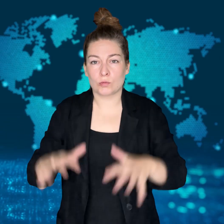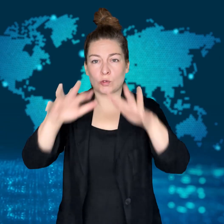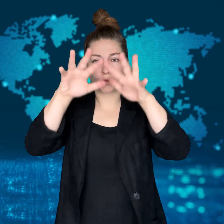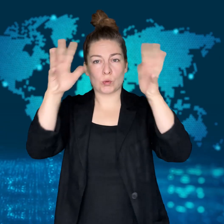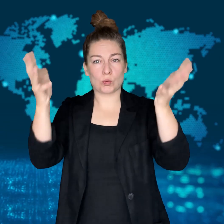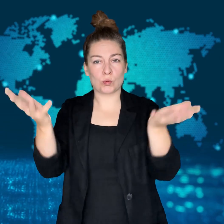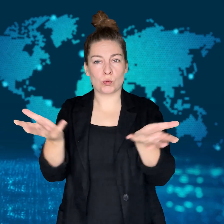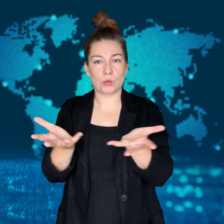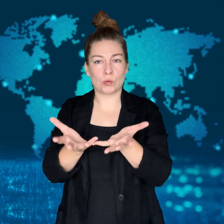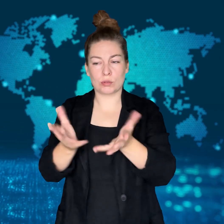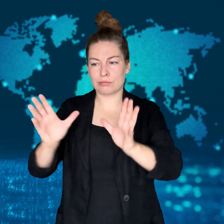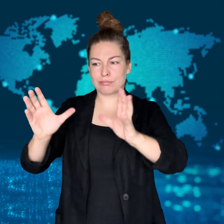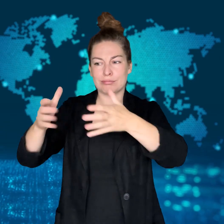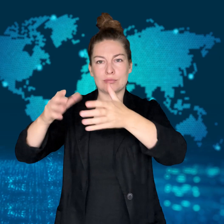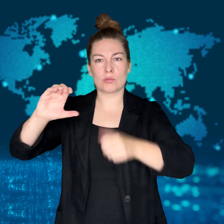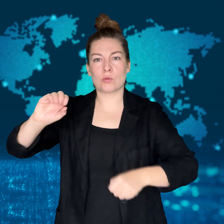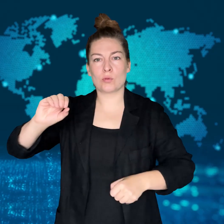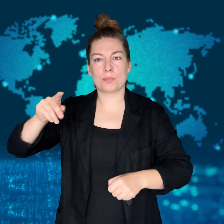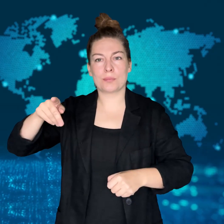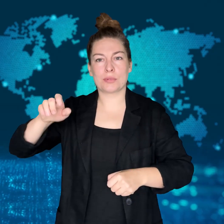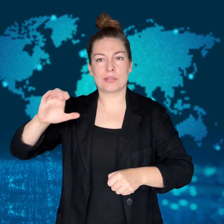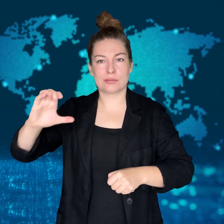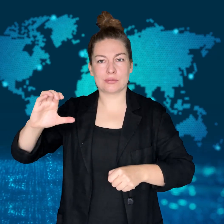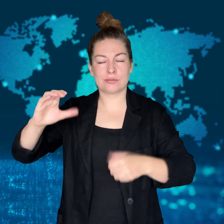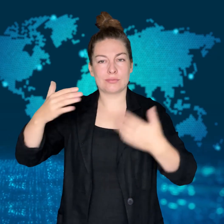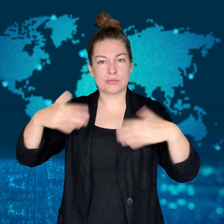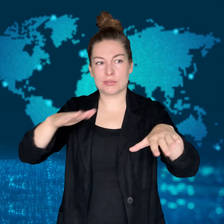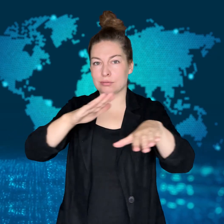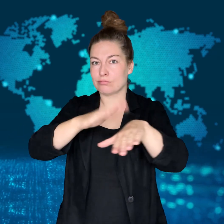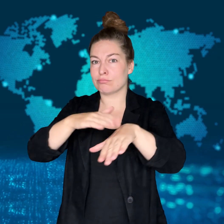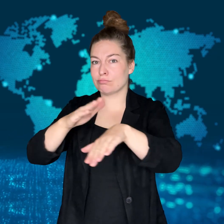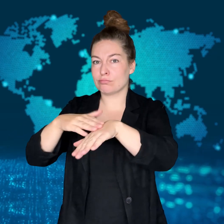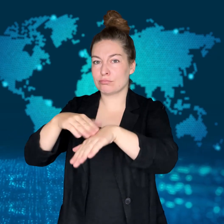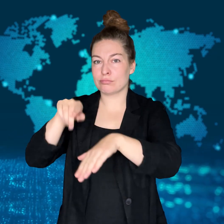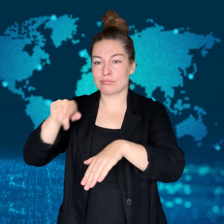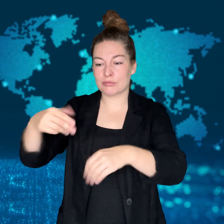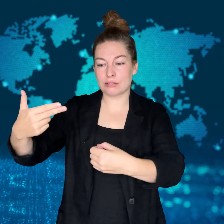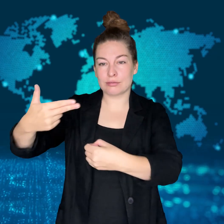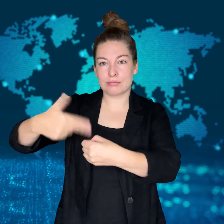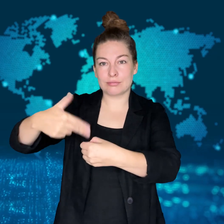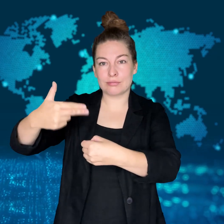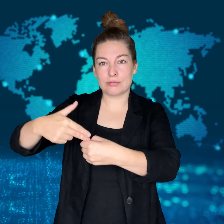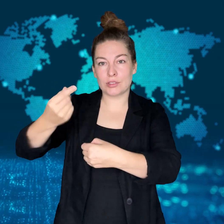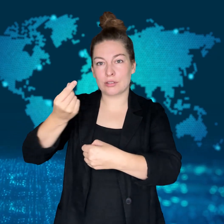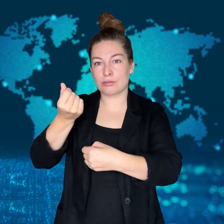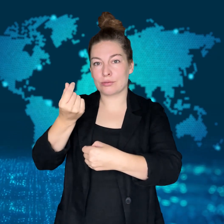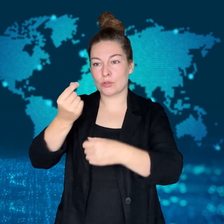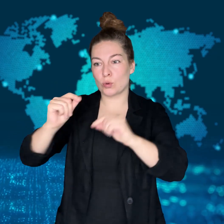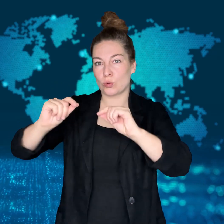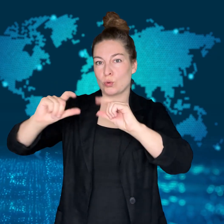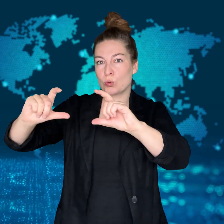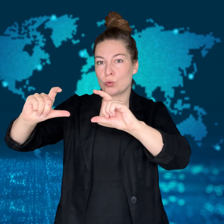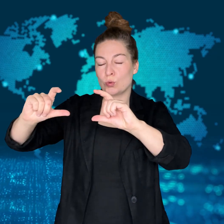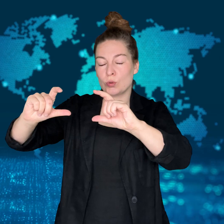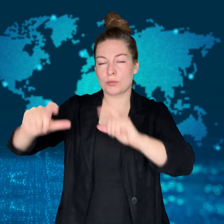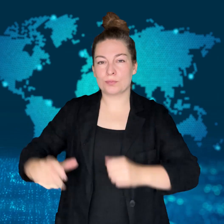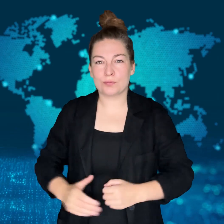OPEC warns high oil prices